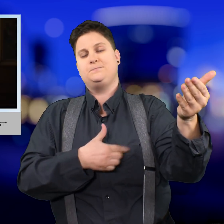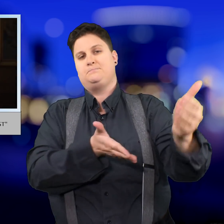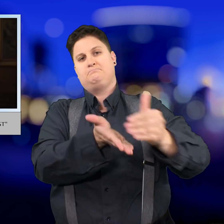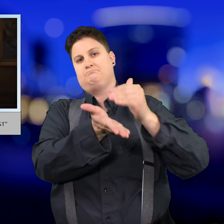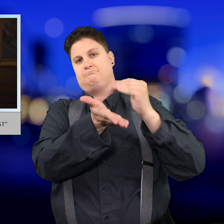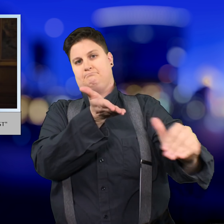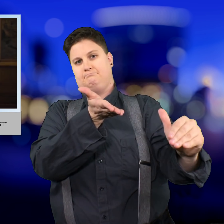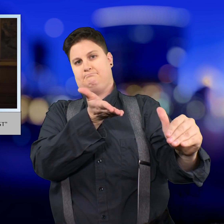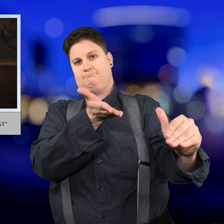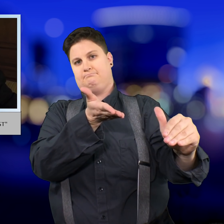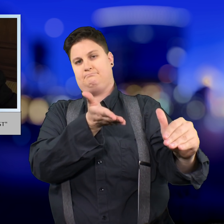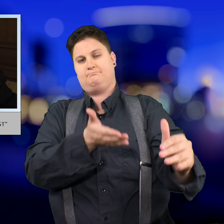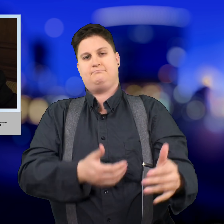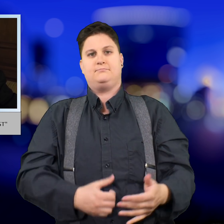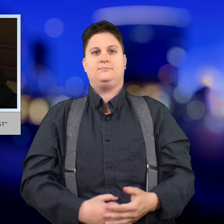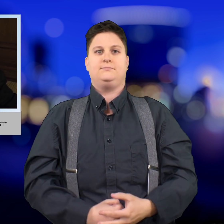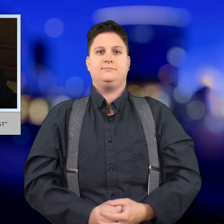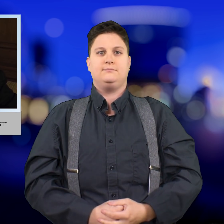House is Trump is in office.